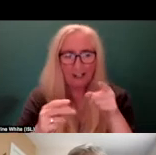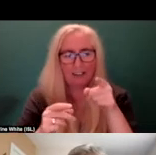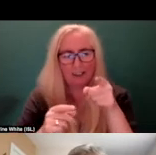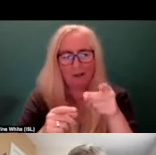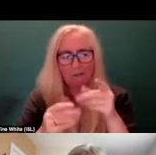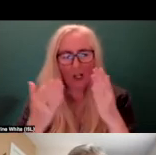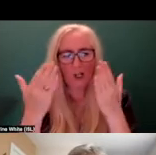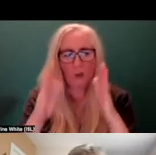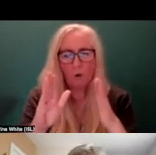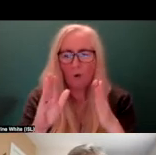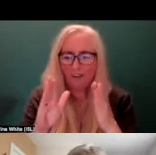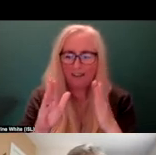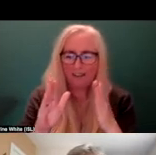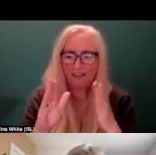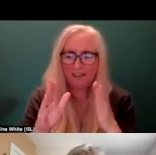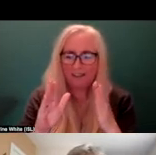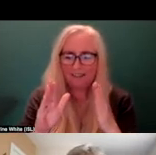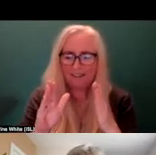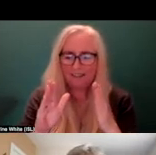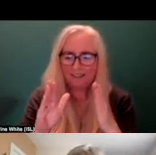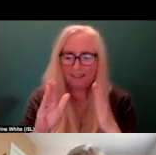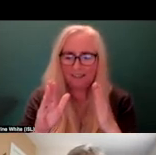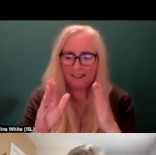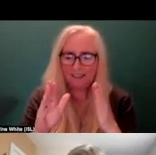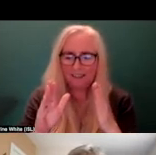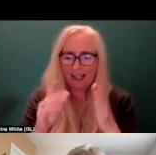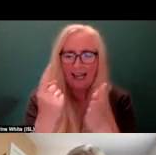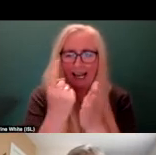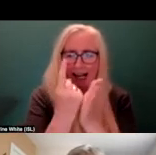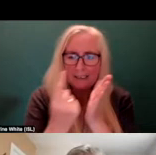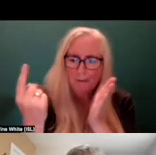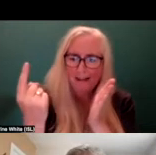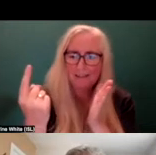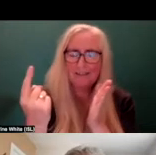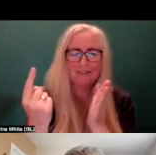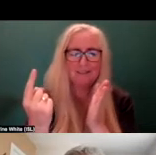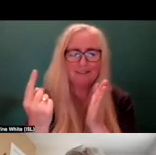And I suppose the key thing here is mediating the sense of independence,